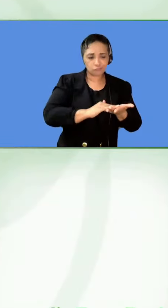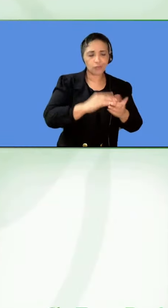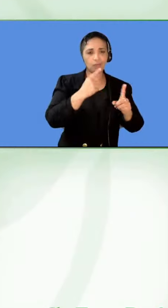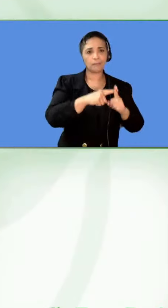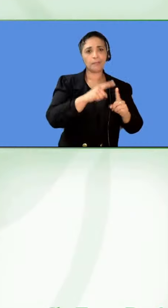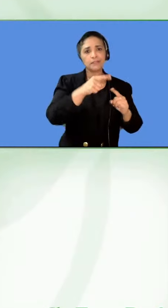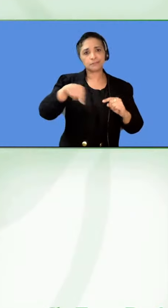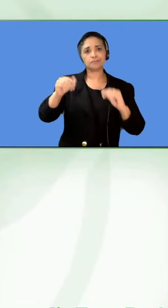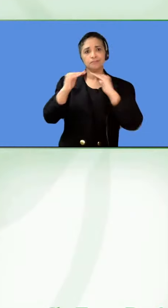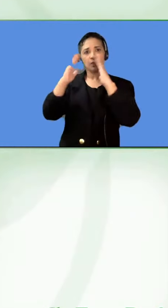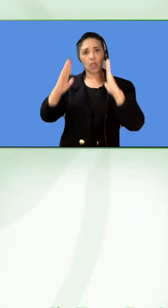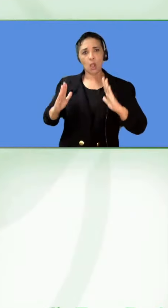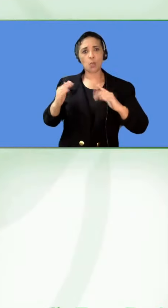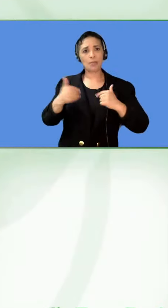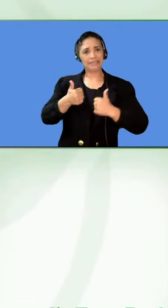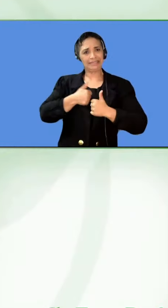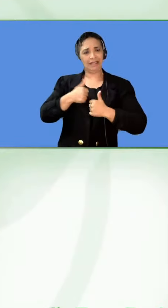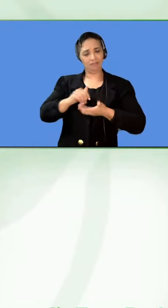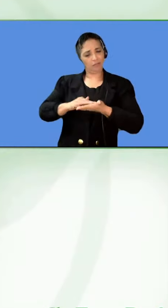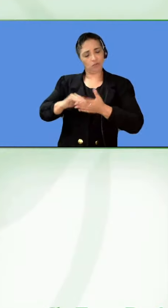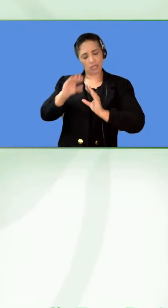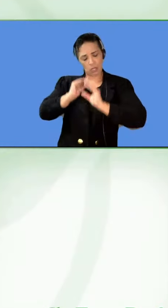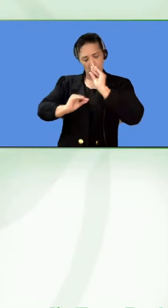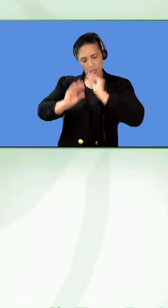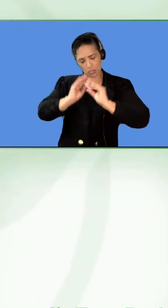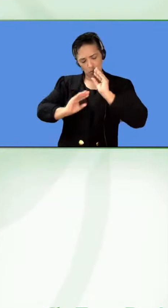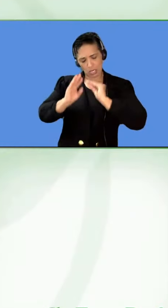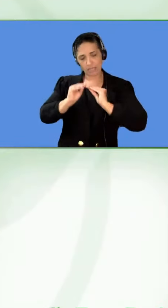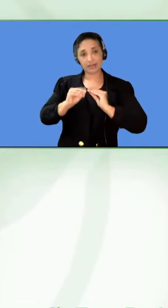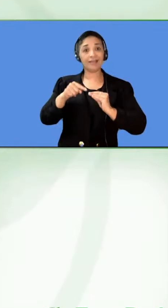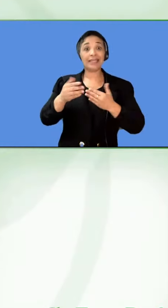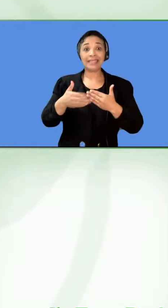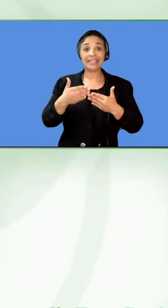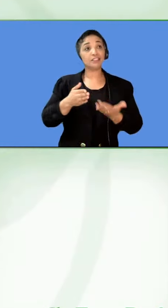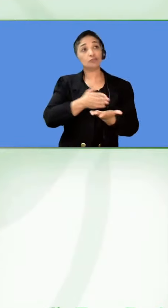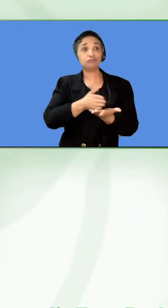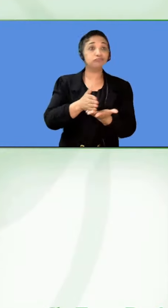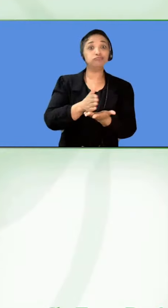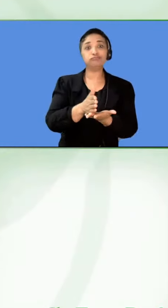It was a difficult journey, but it was doable.